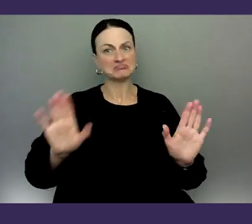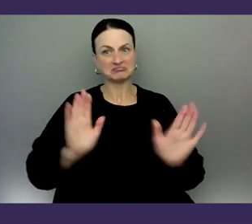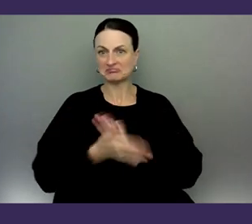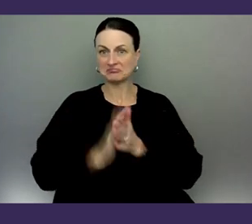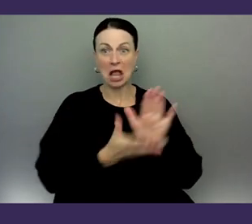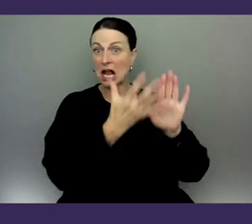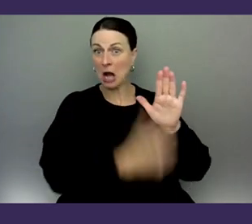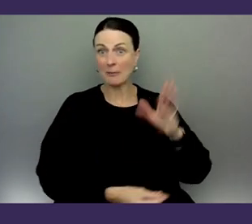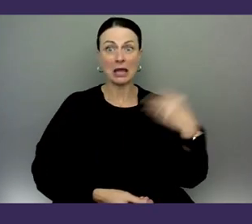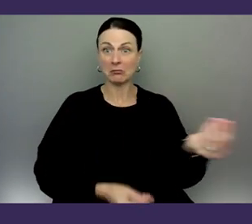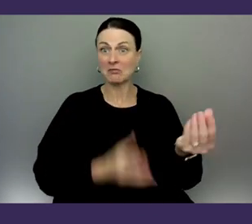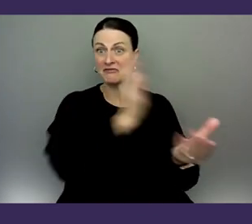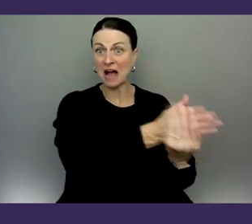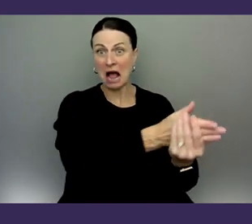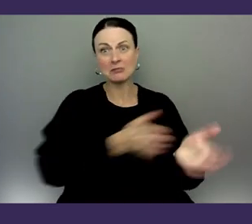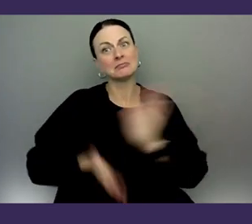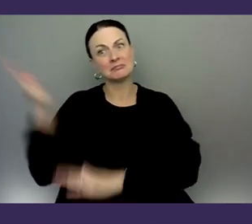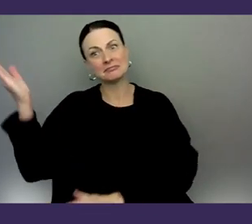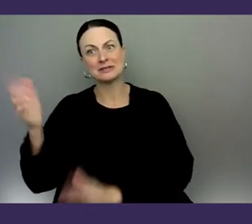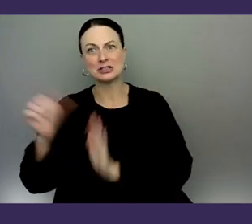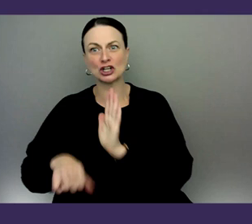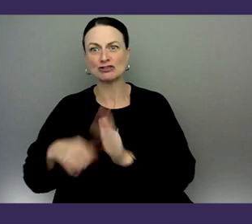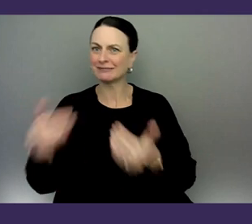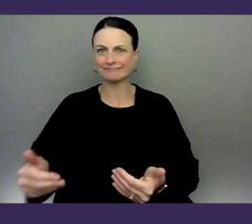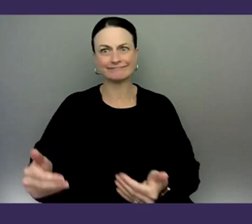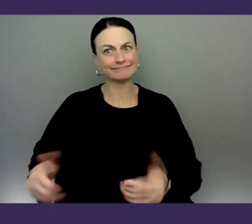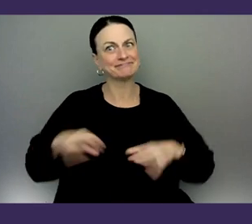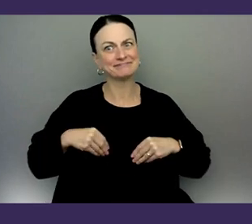and off we went to have her procedure done. No problem at all.